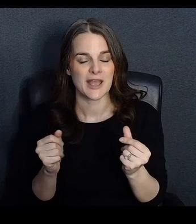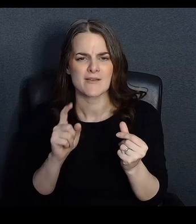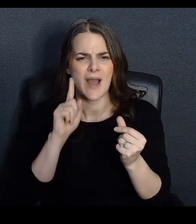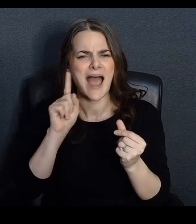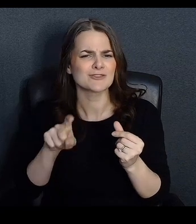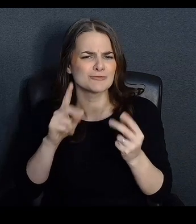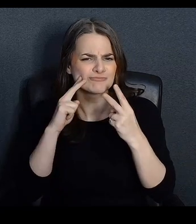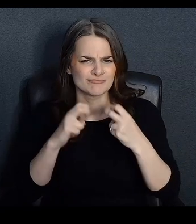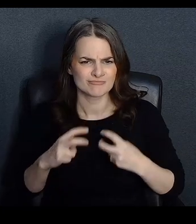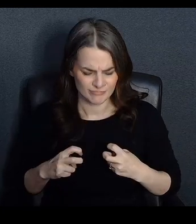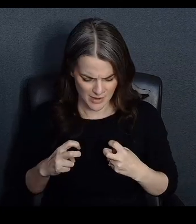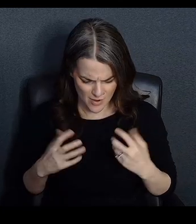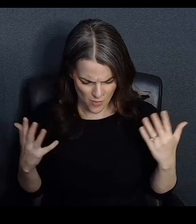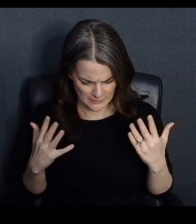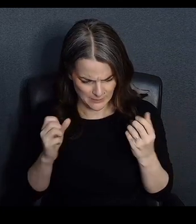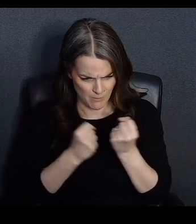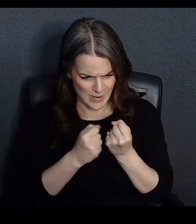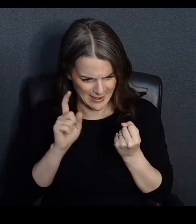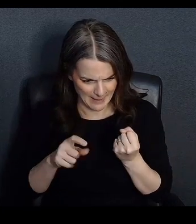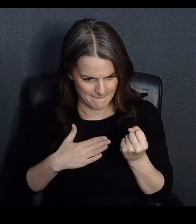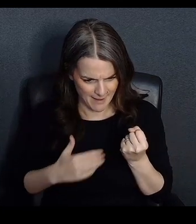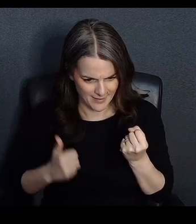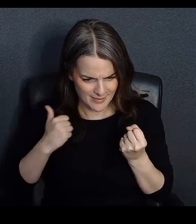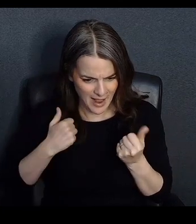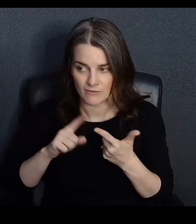for support in your life, or in the life of a loved one or a client.